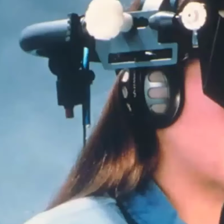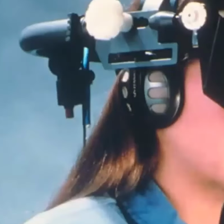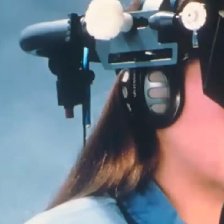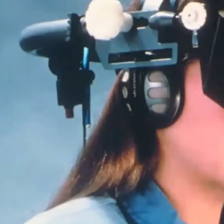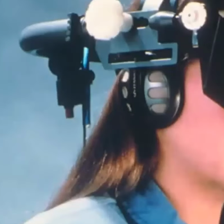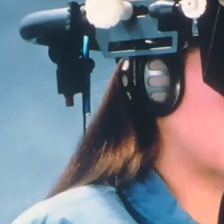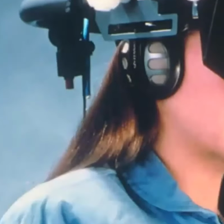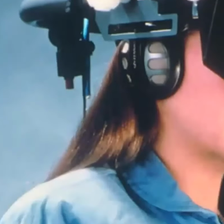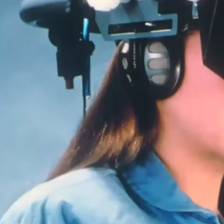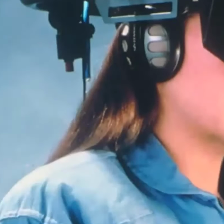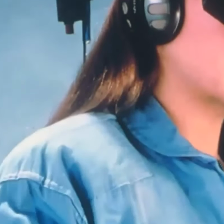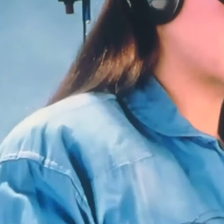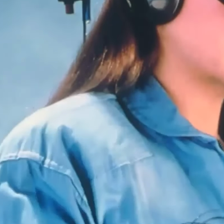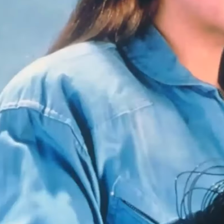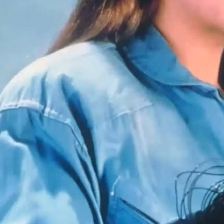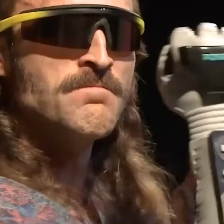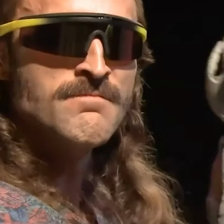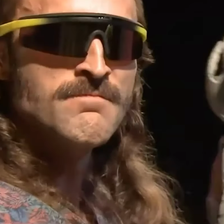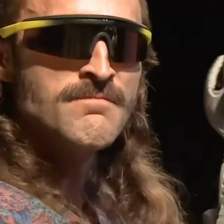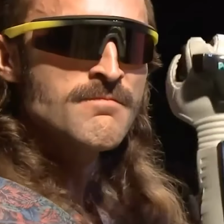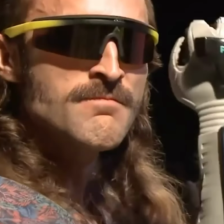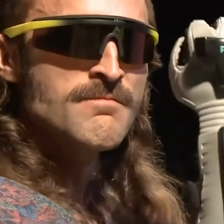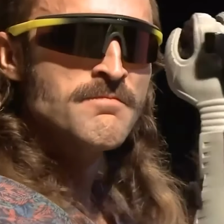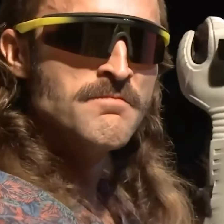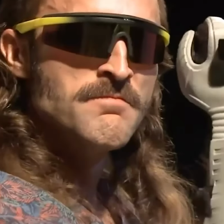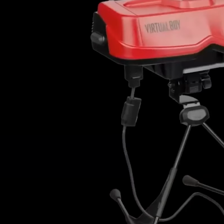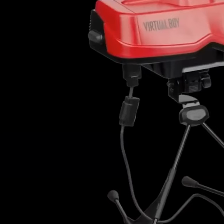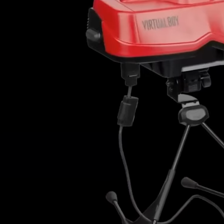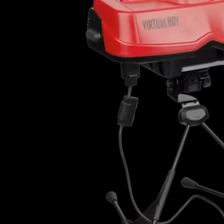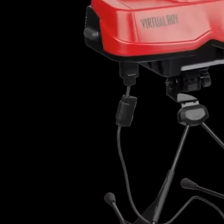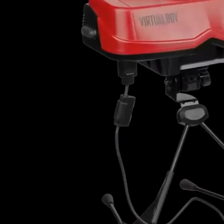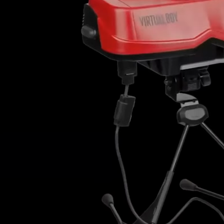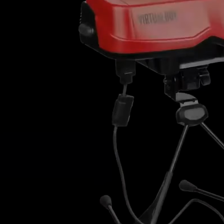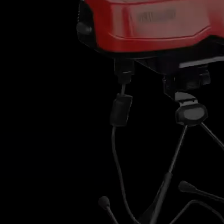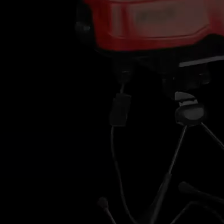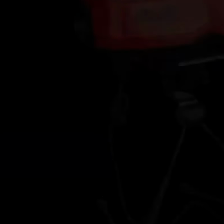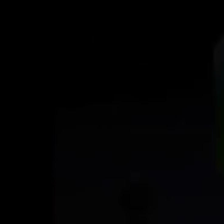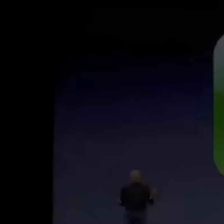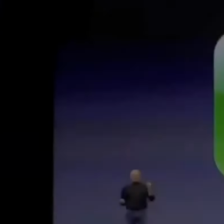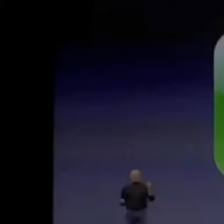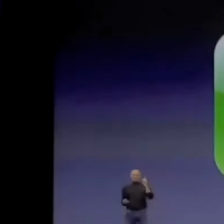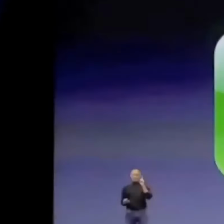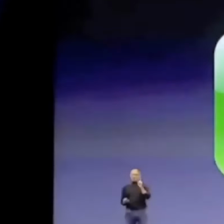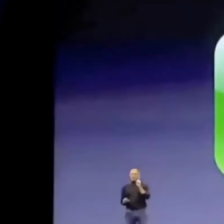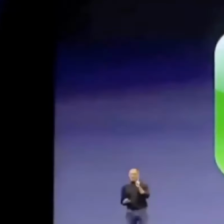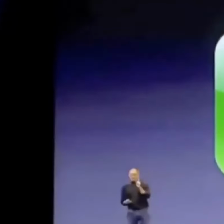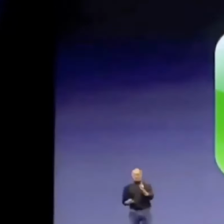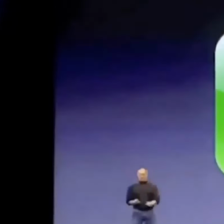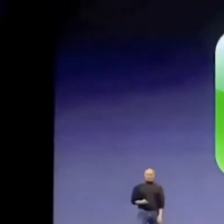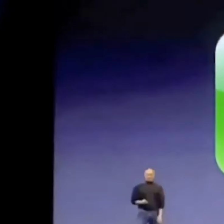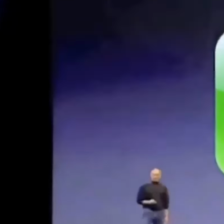Chadwick Turner: In 87 NASA developed a VR headset and haptic gloves followed shortly by consumer versions from Mattel Nintendo